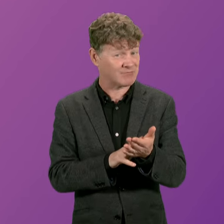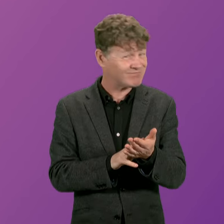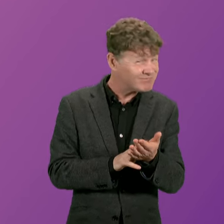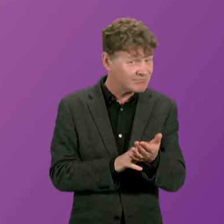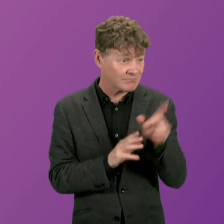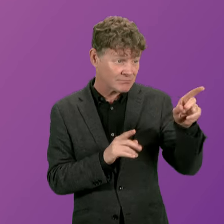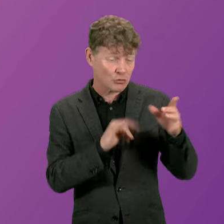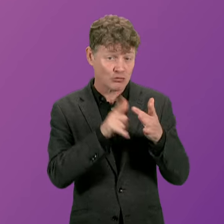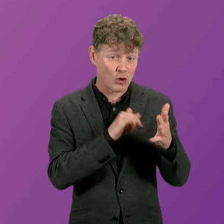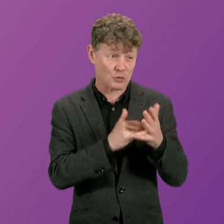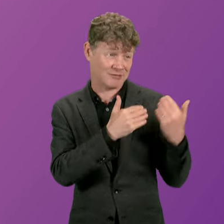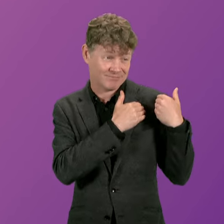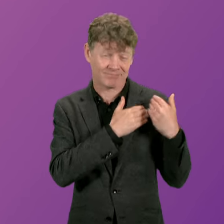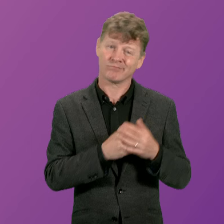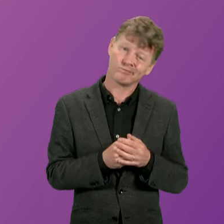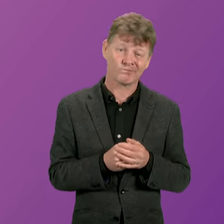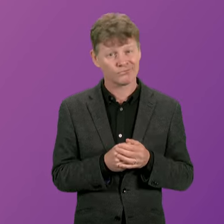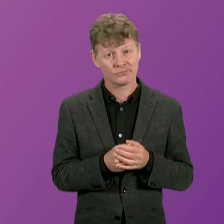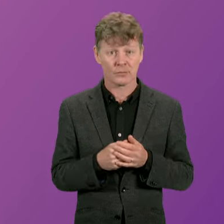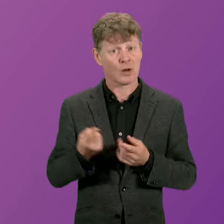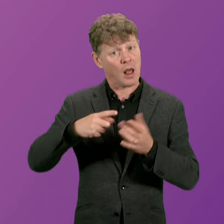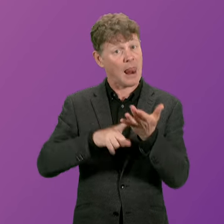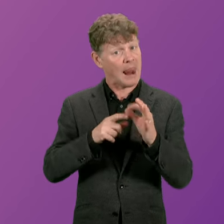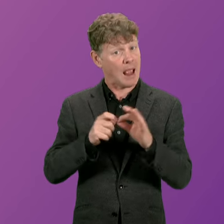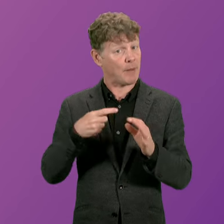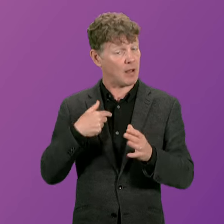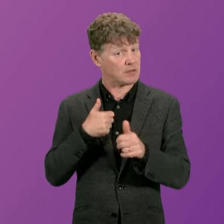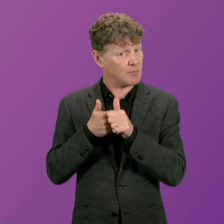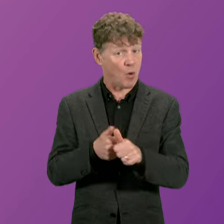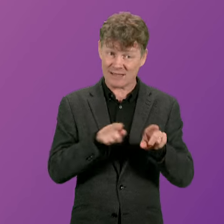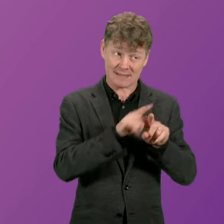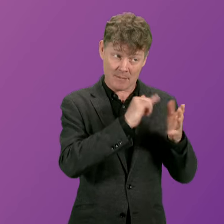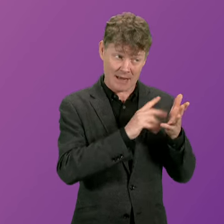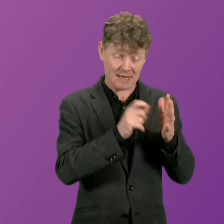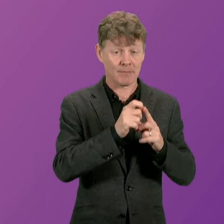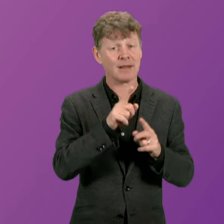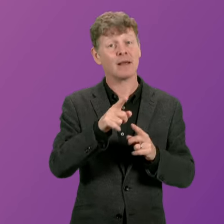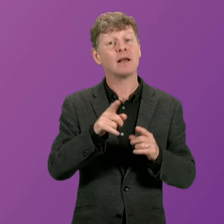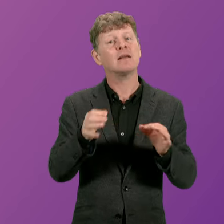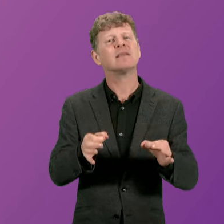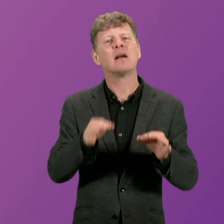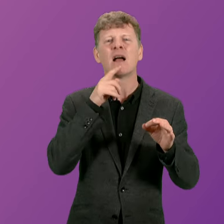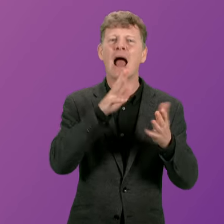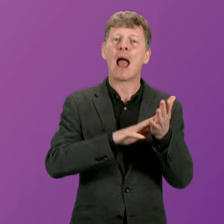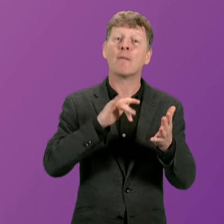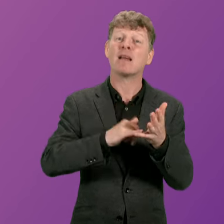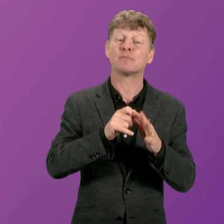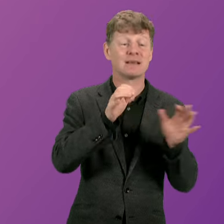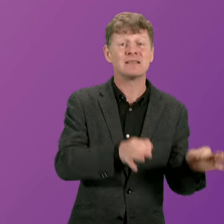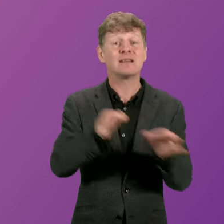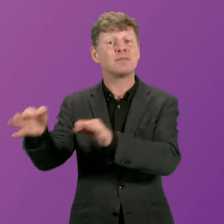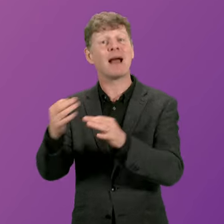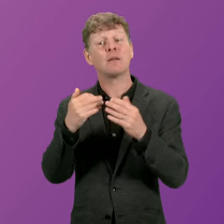supported—as did the SNP—the right to recall MPs who were suspended for more than 10 days. Again,